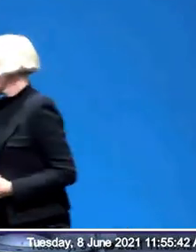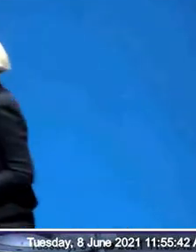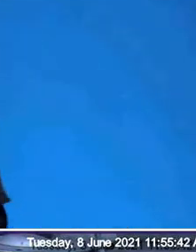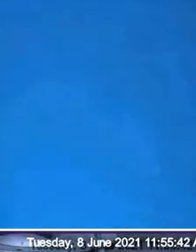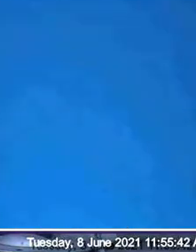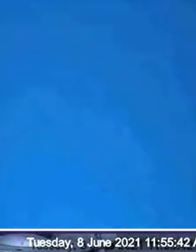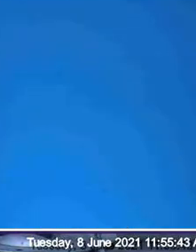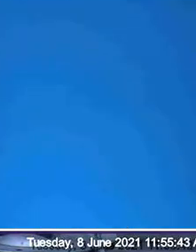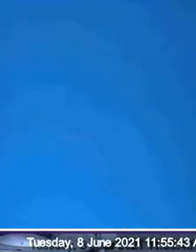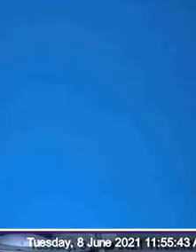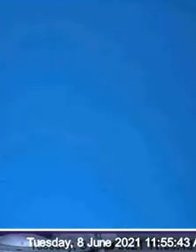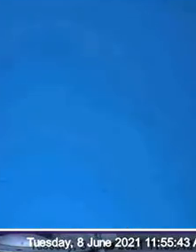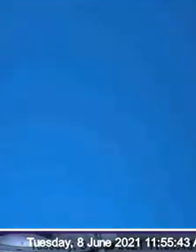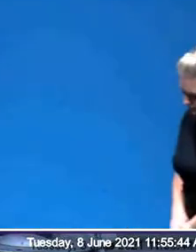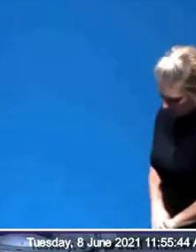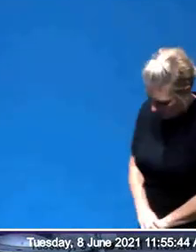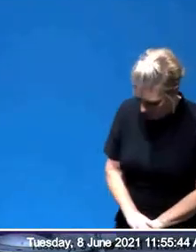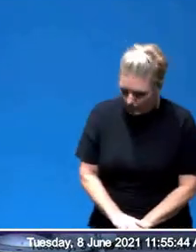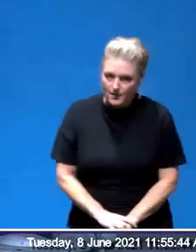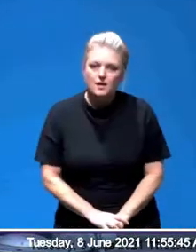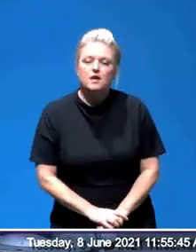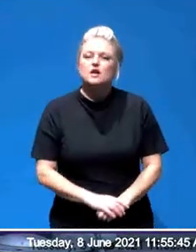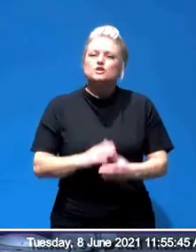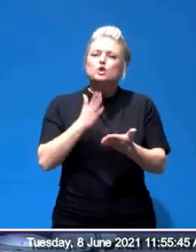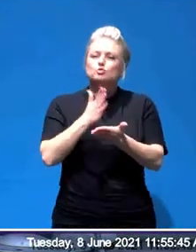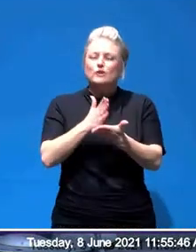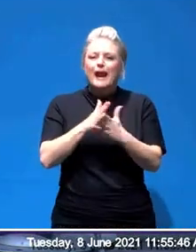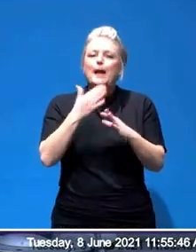I don't need you to read the whole of the letter but just perhaps those first